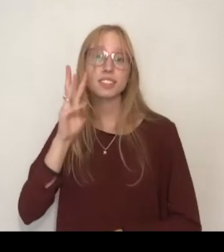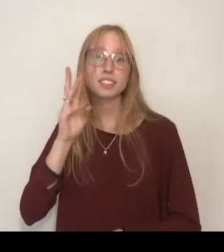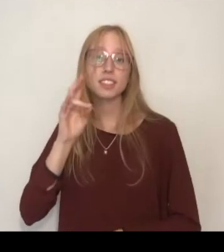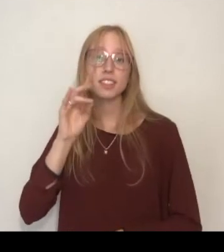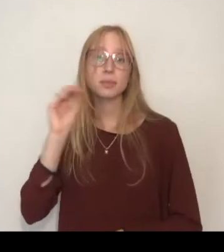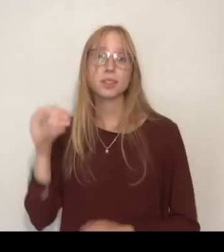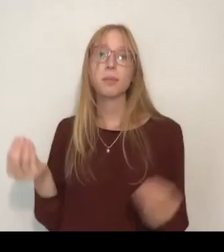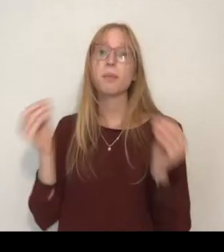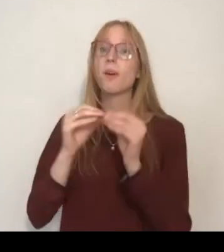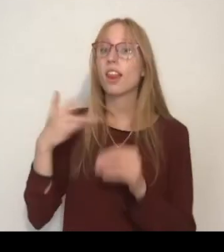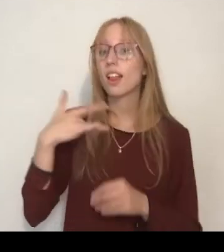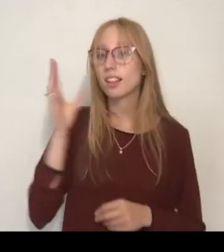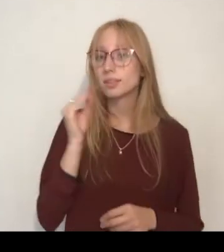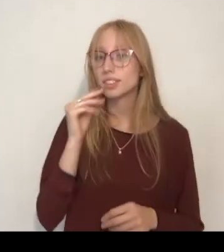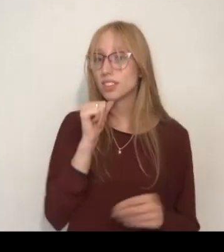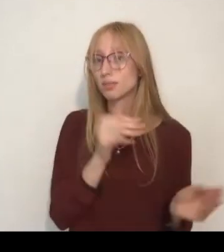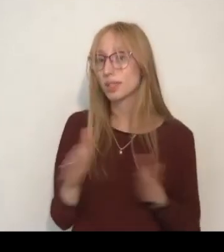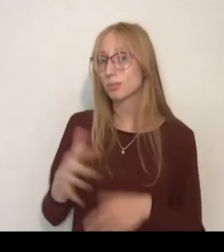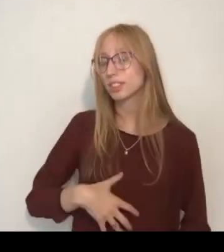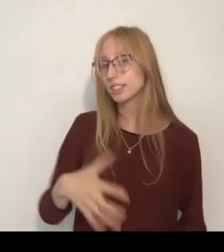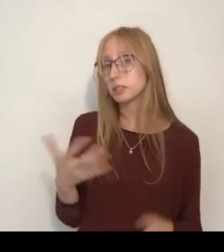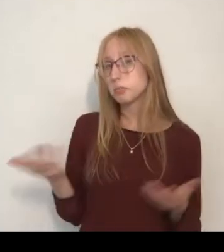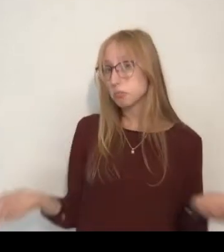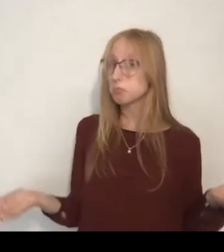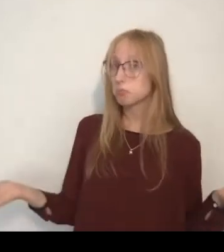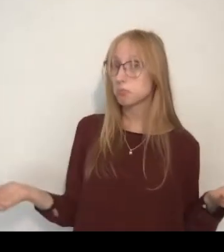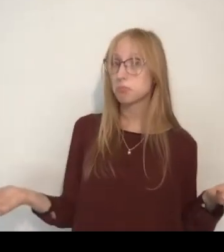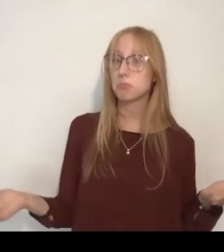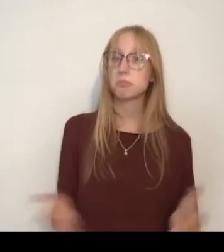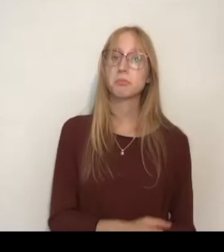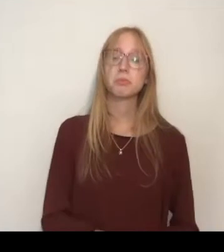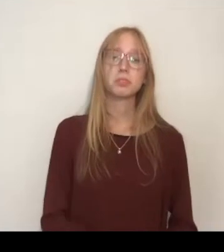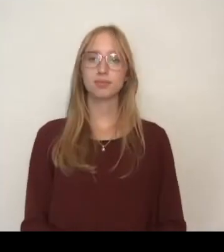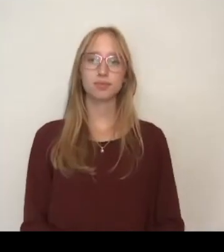that deaf women are 67% more likely to experience an unintended pregnancy!